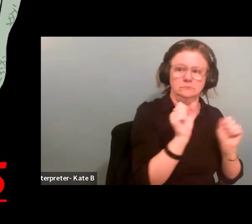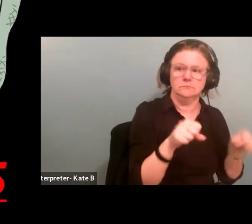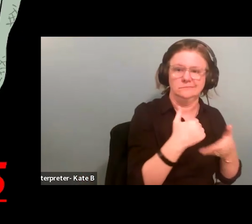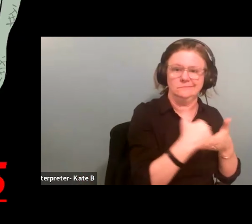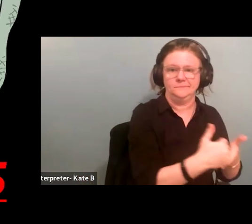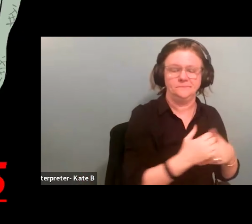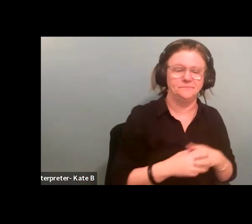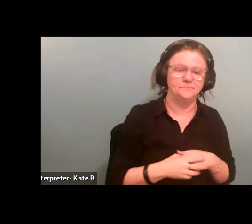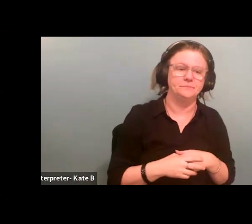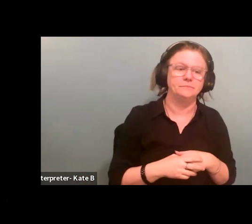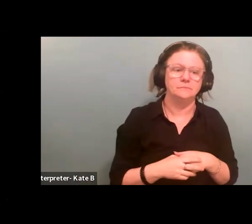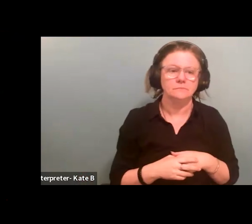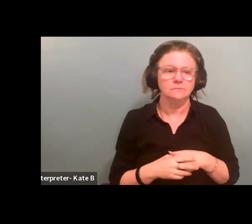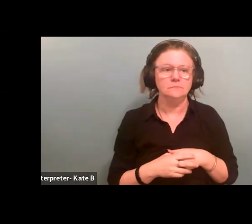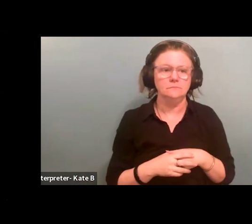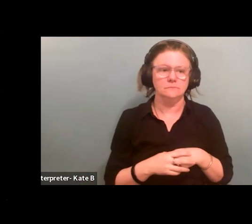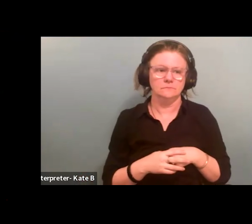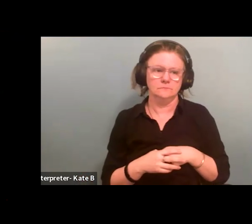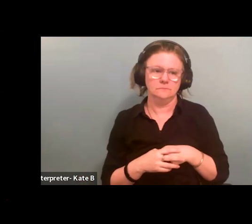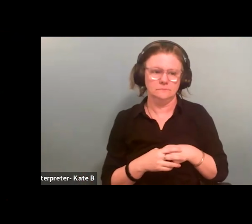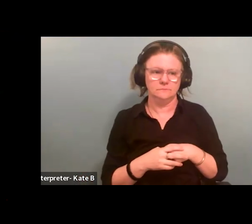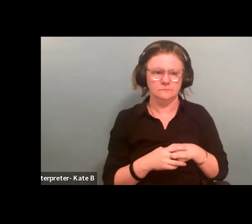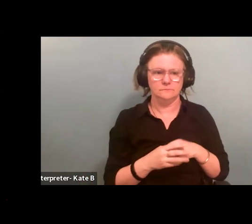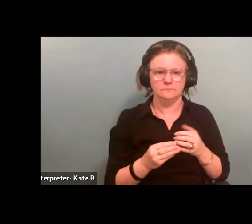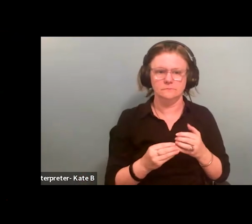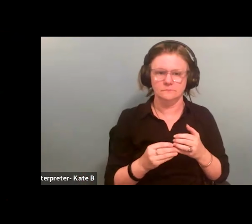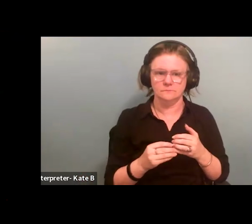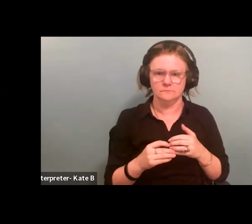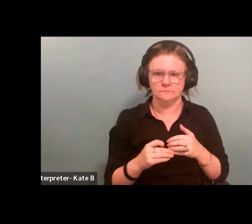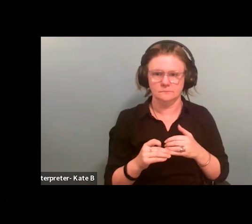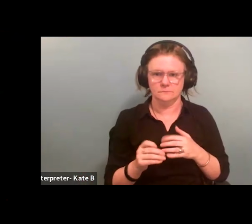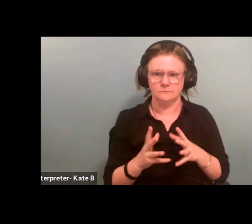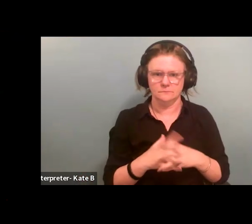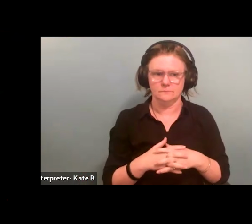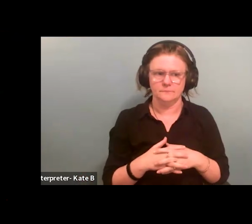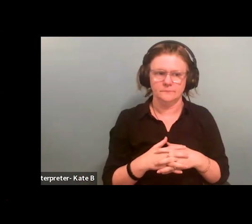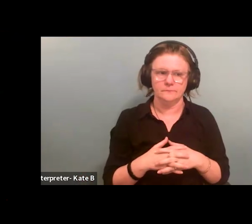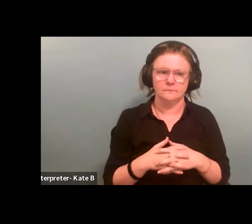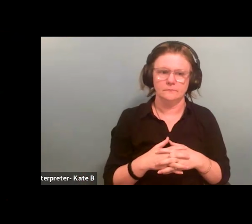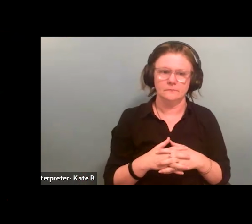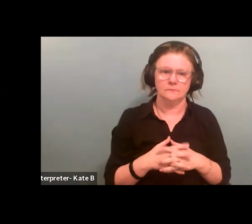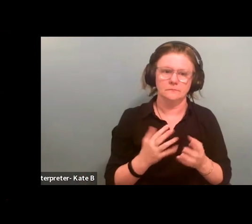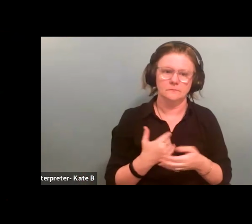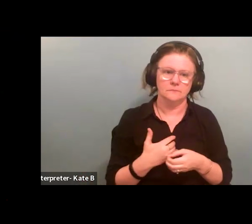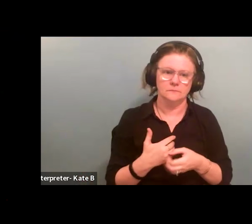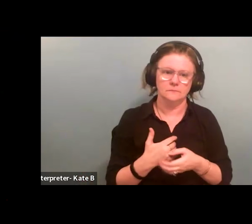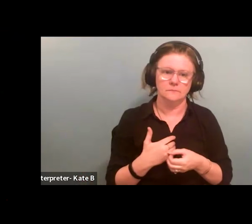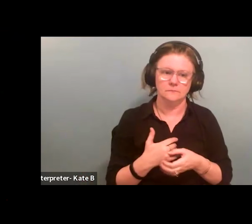Link for assistance if it's not an immediate thing. Again, I've already talked about,